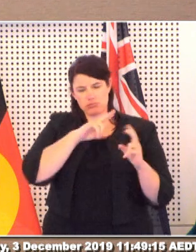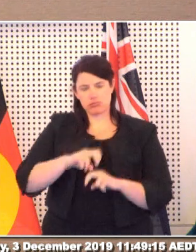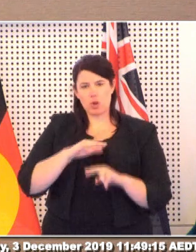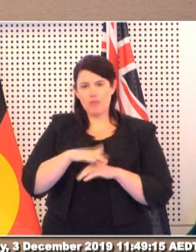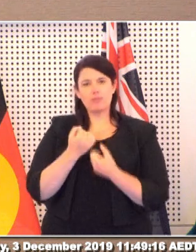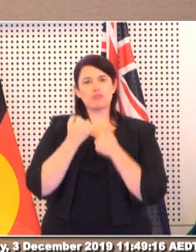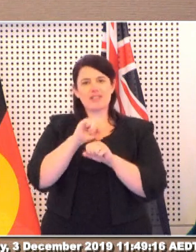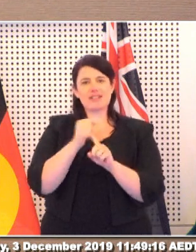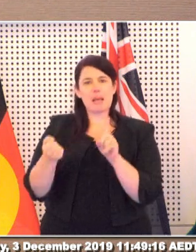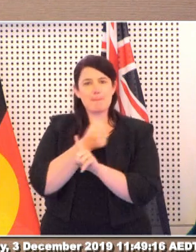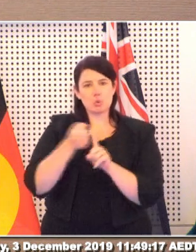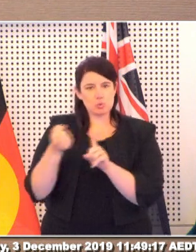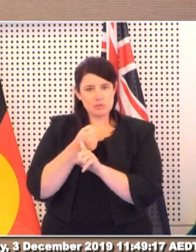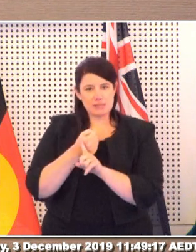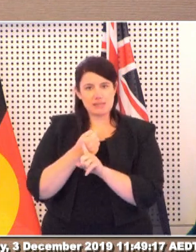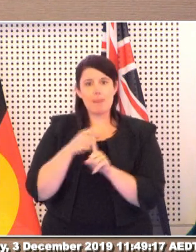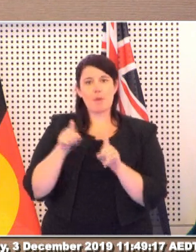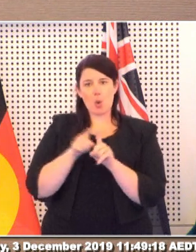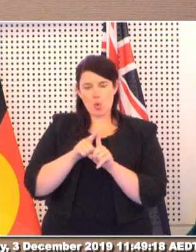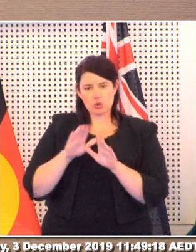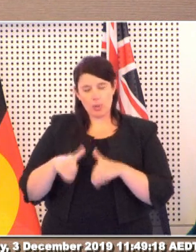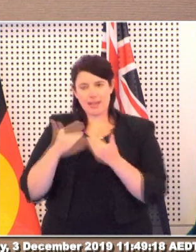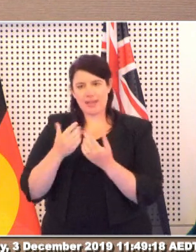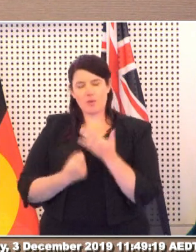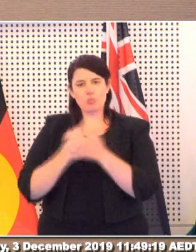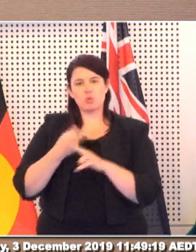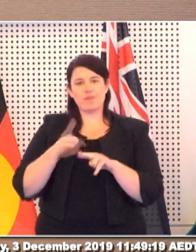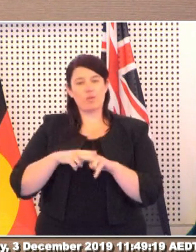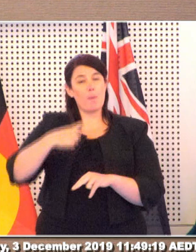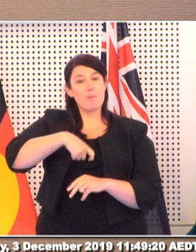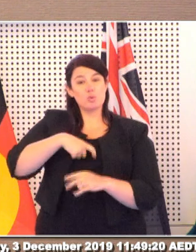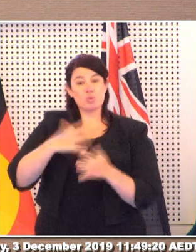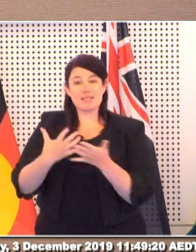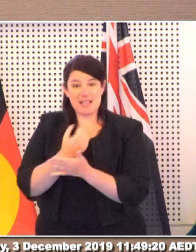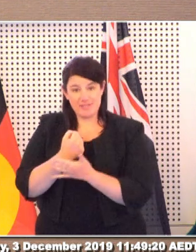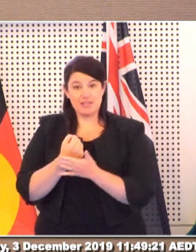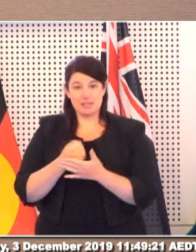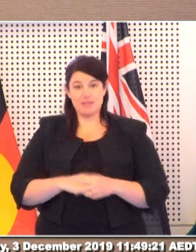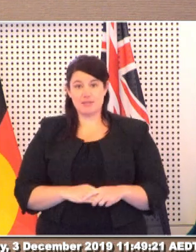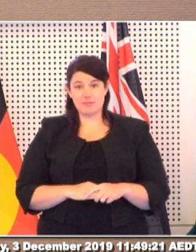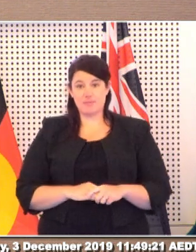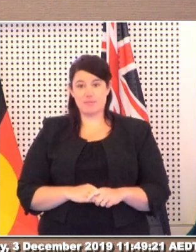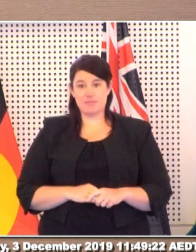I’m interested in promoting personal safety and how we can have high expectations for people with disability to